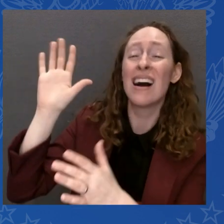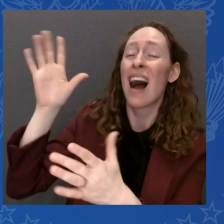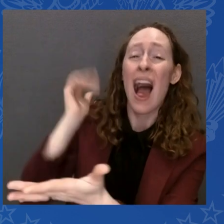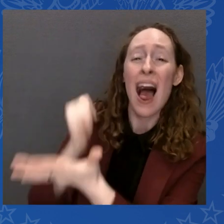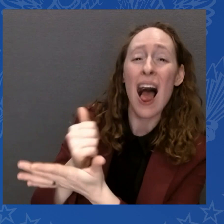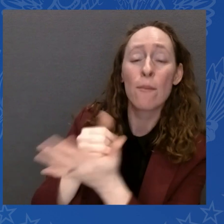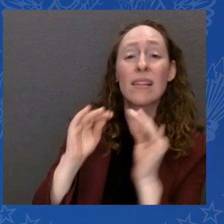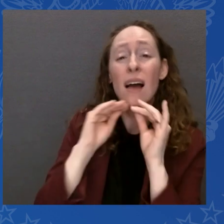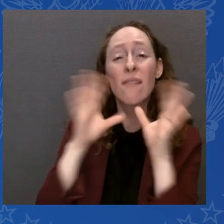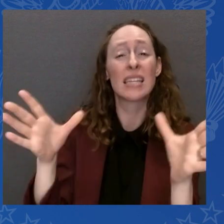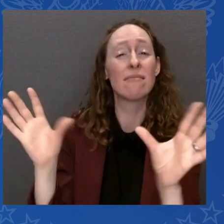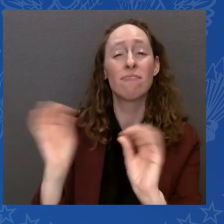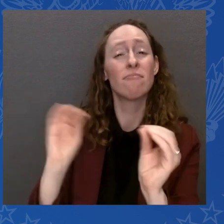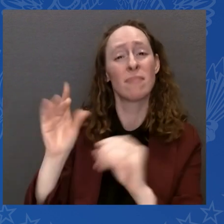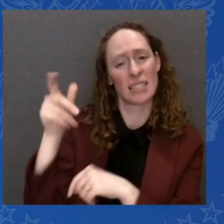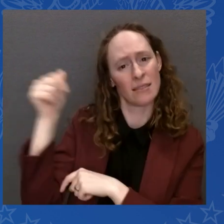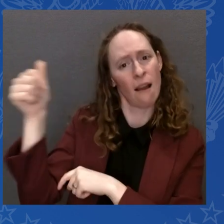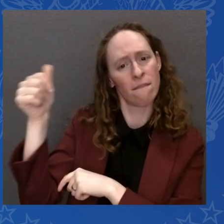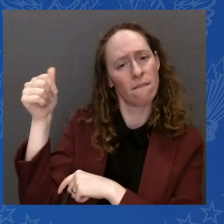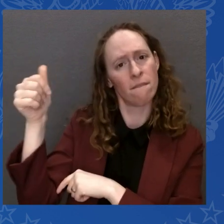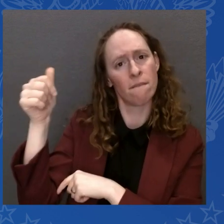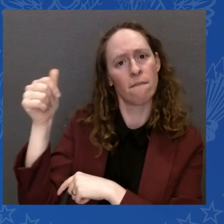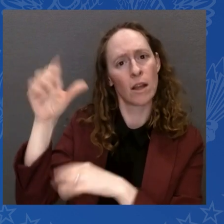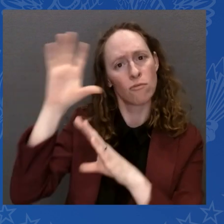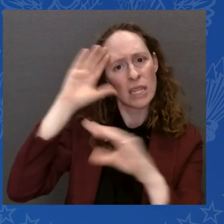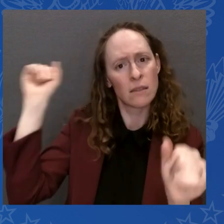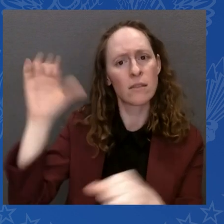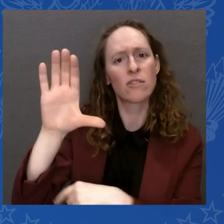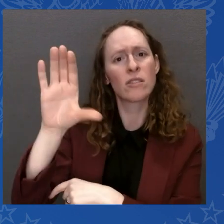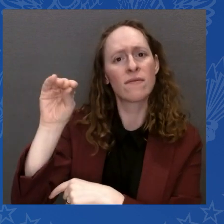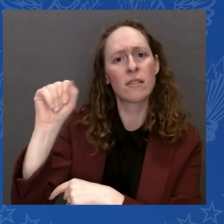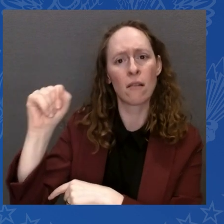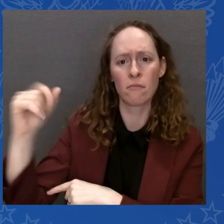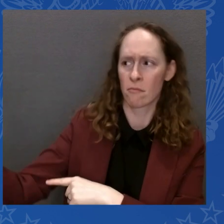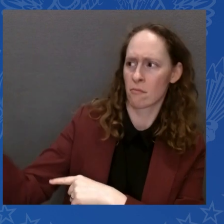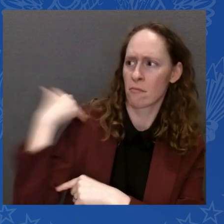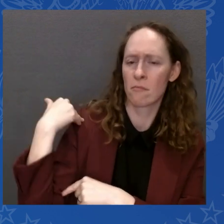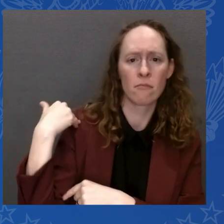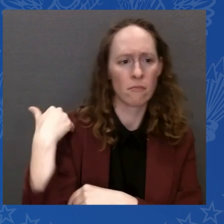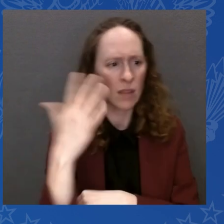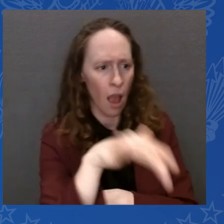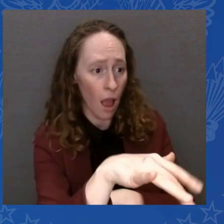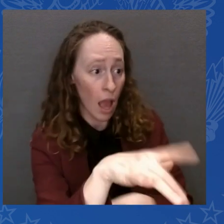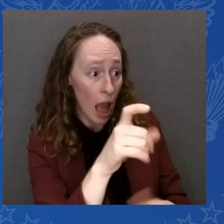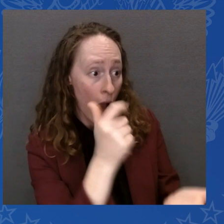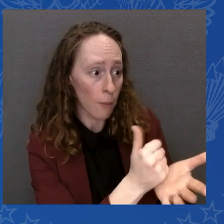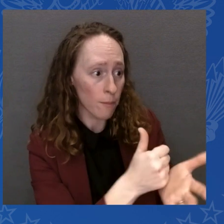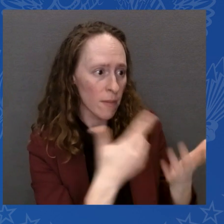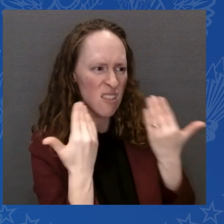What do you need? Four days after that, we requested a major disaster declaration sent out.